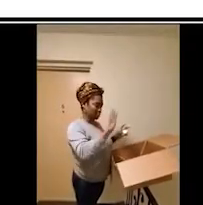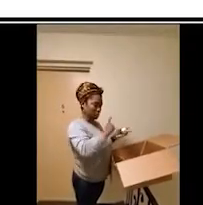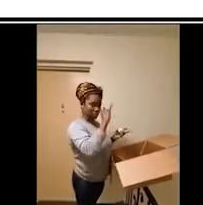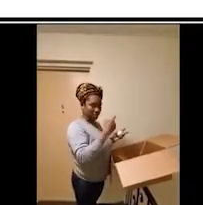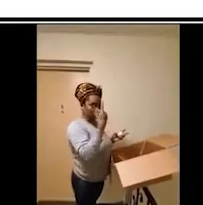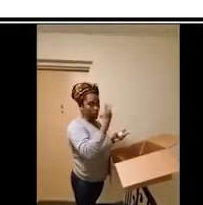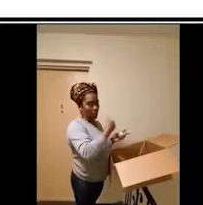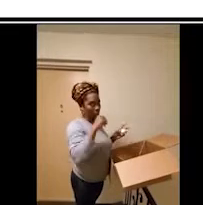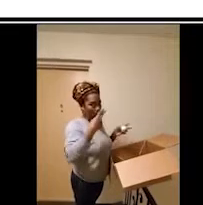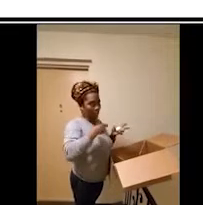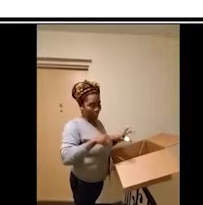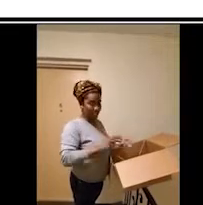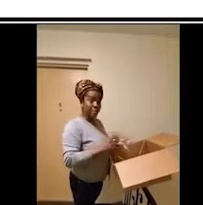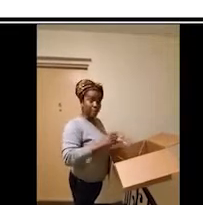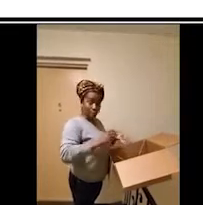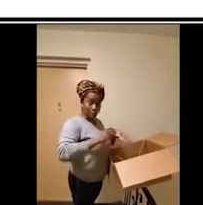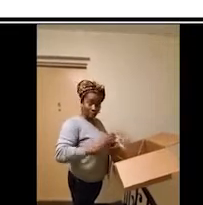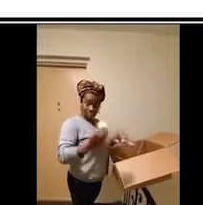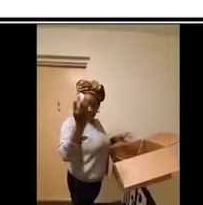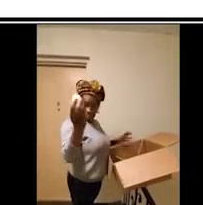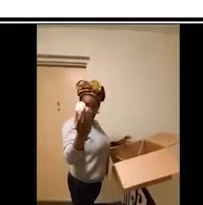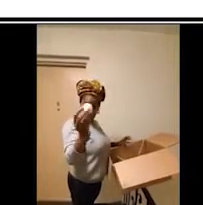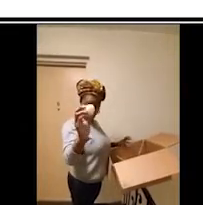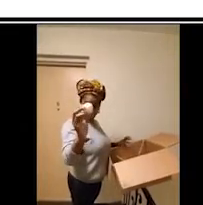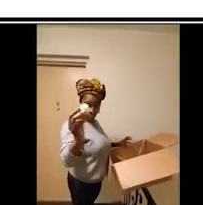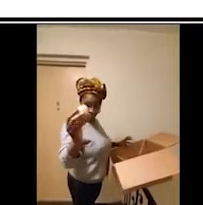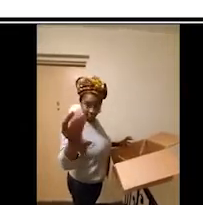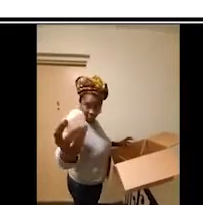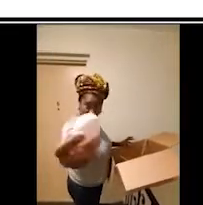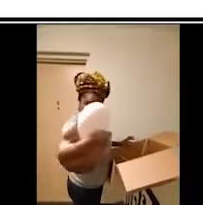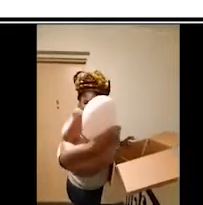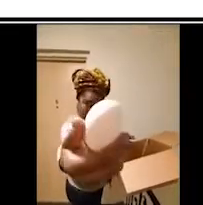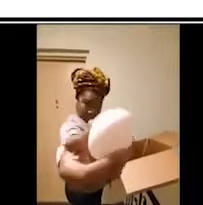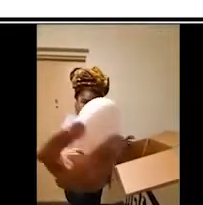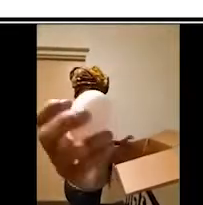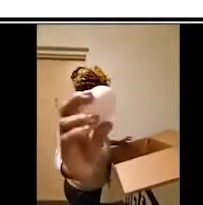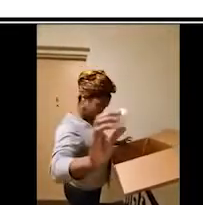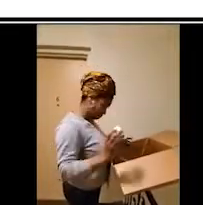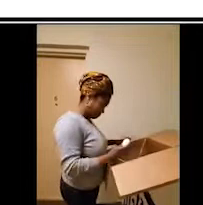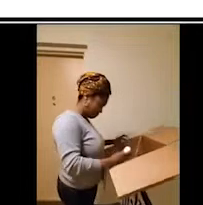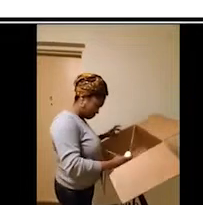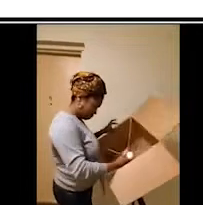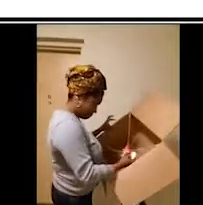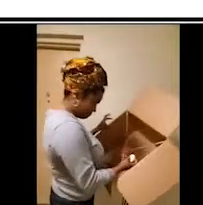Roxann is saying, "So I'm testing "DJ's Little Box That Could with an egg